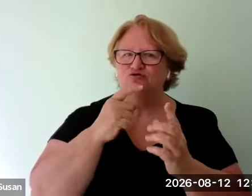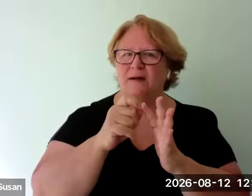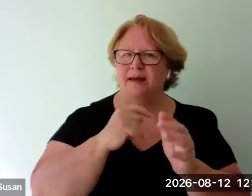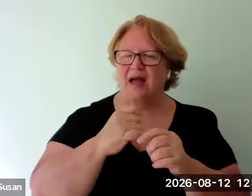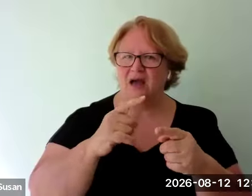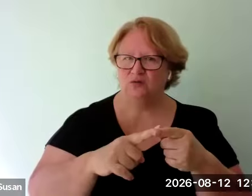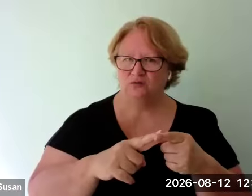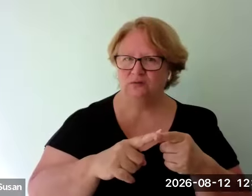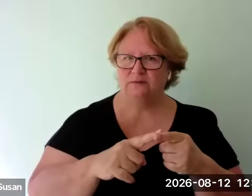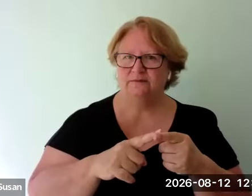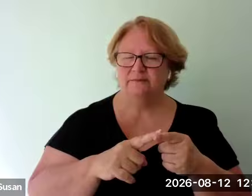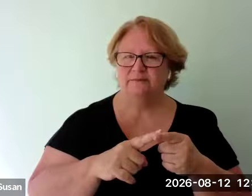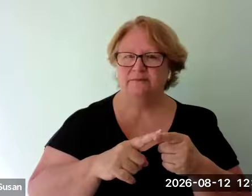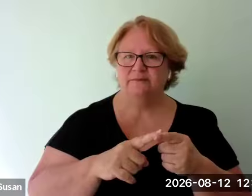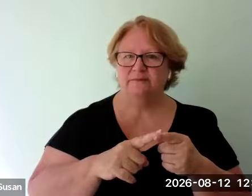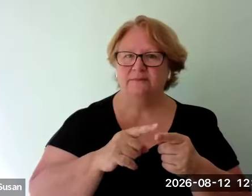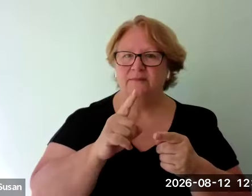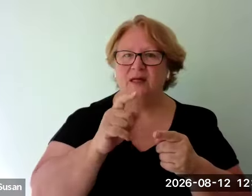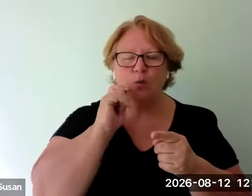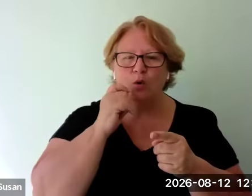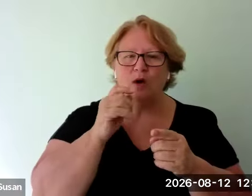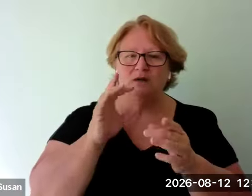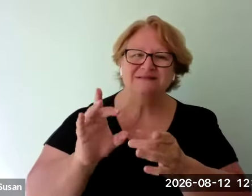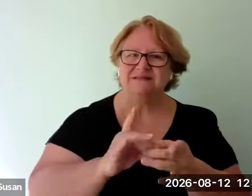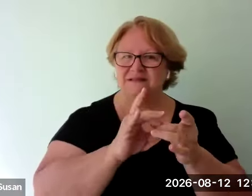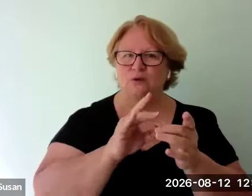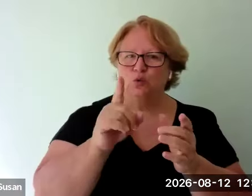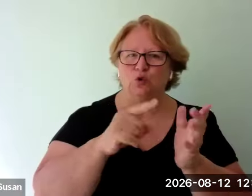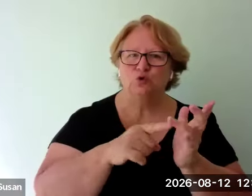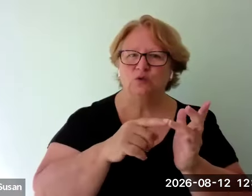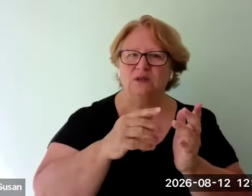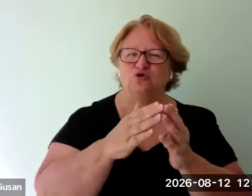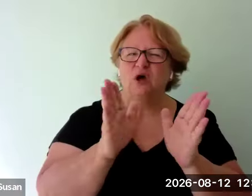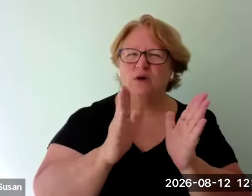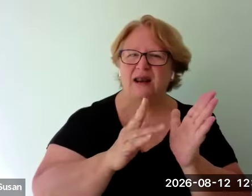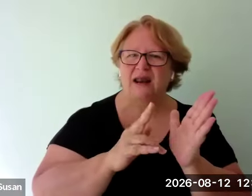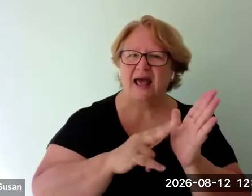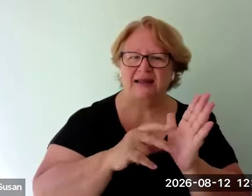the Fellowship updates. There is a link from the information